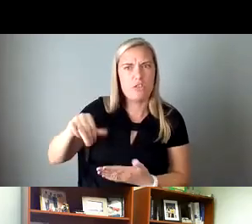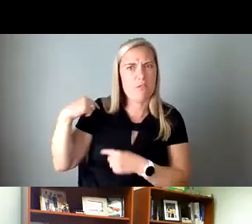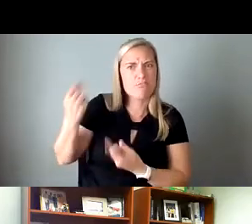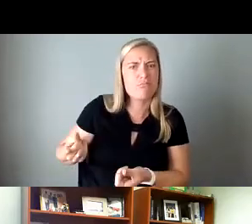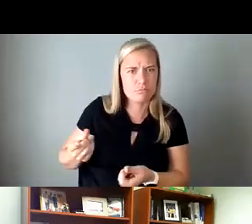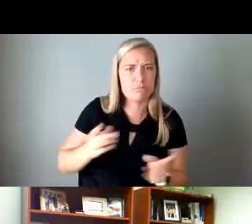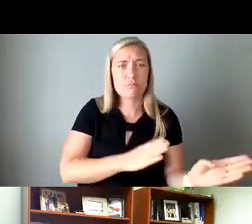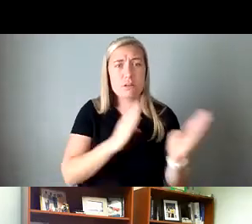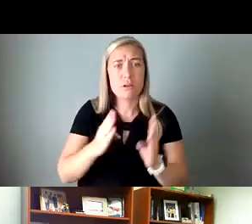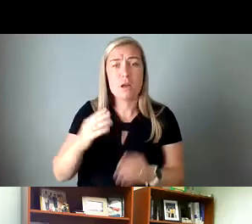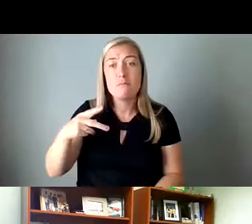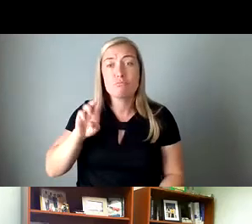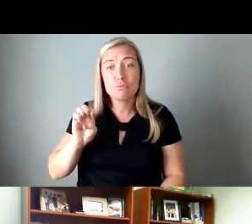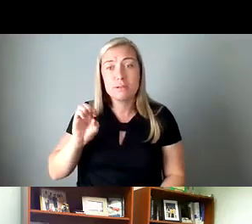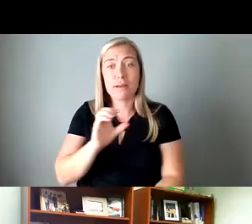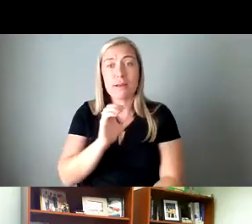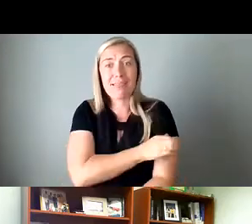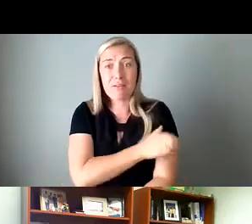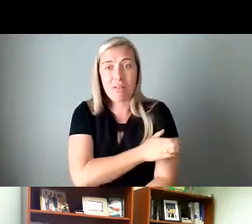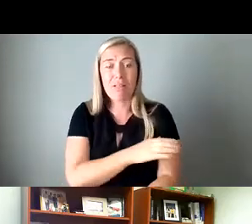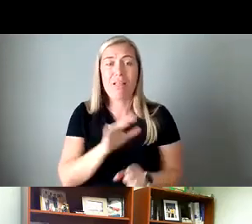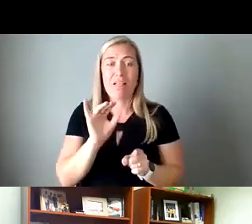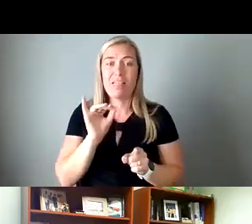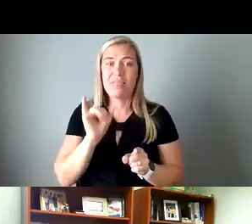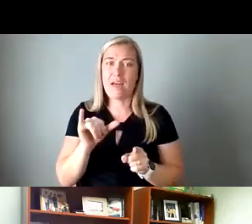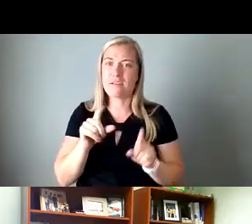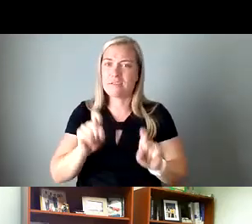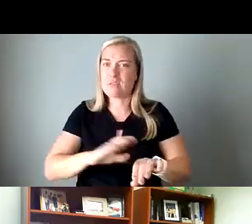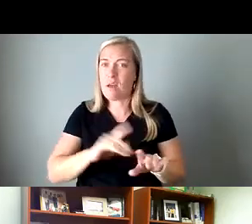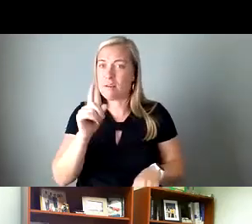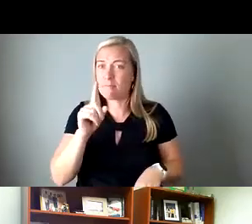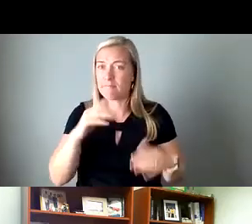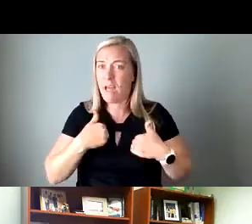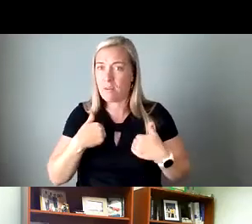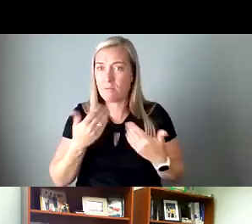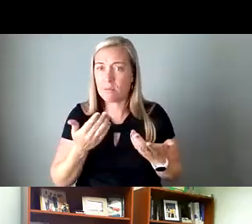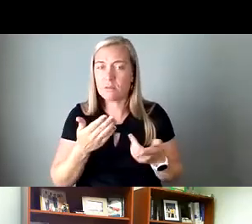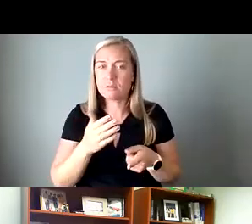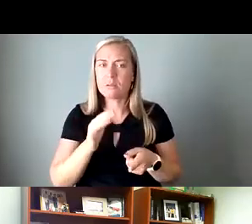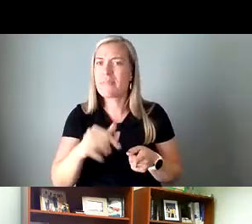that you test on animals, that was conducted as normal. Usually you do you do the phase one